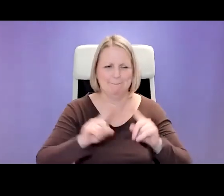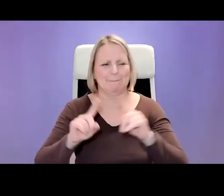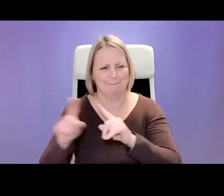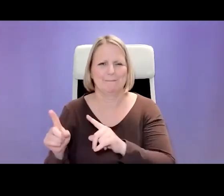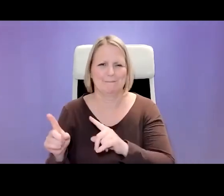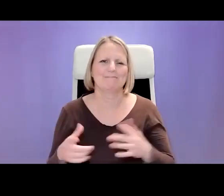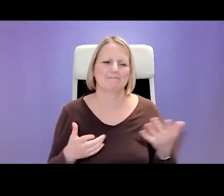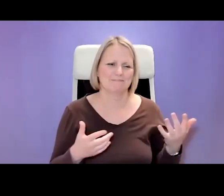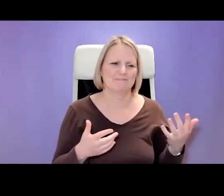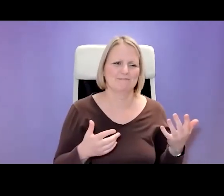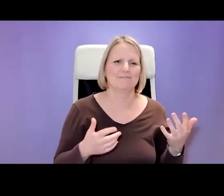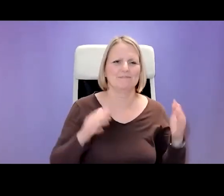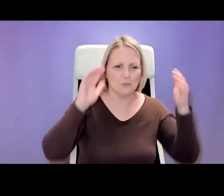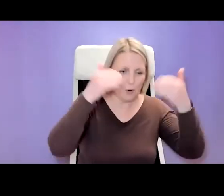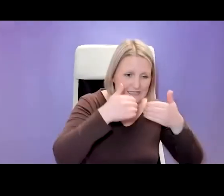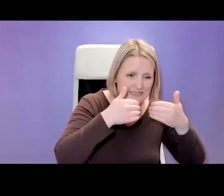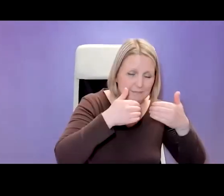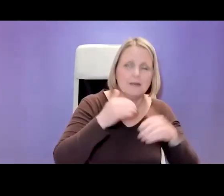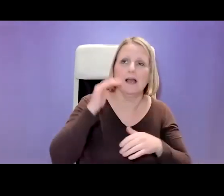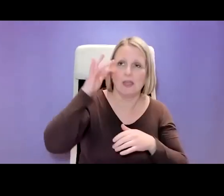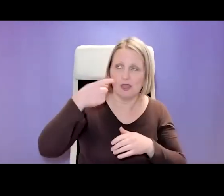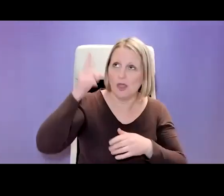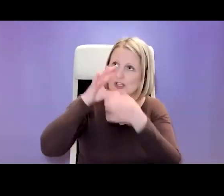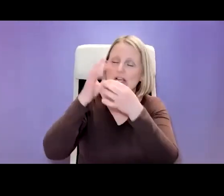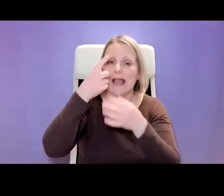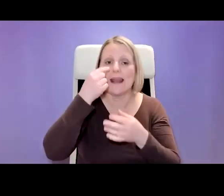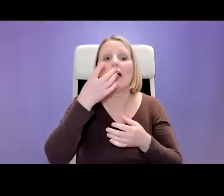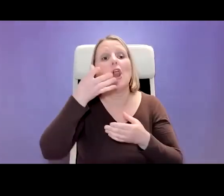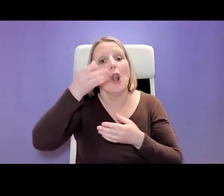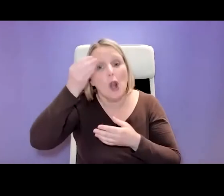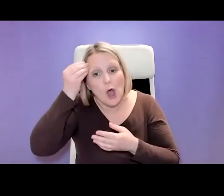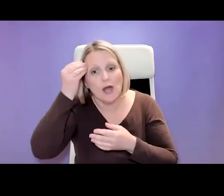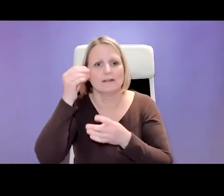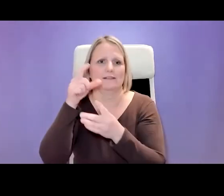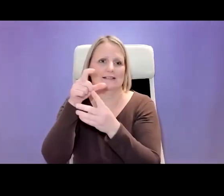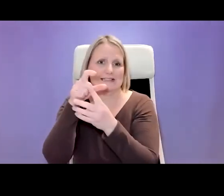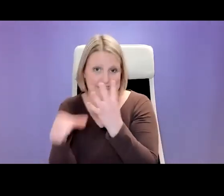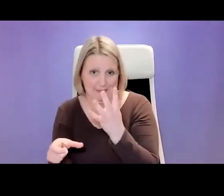I think autism theology can learn a lot from the concepts, frameworks in disability theology,